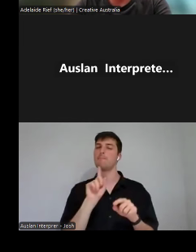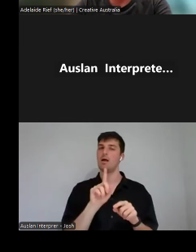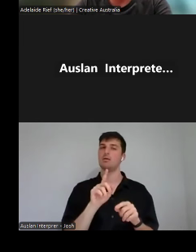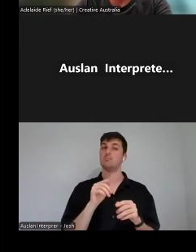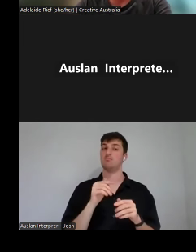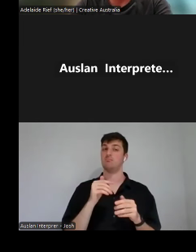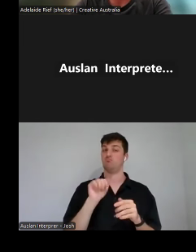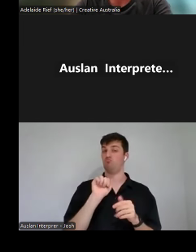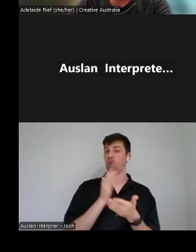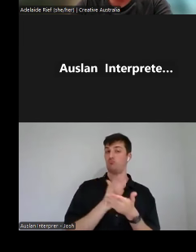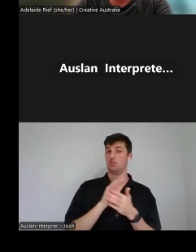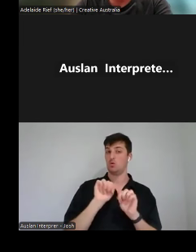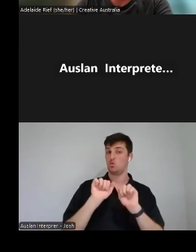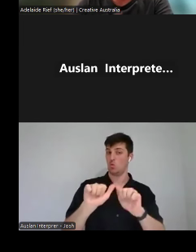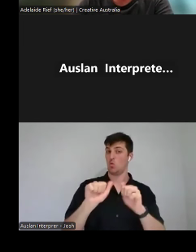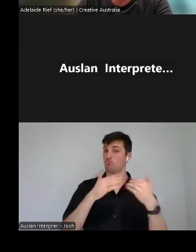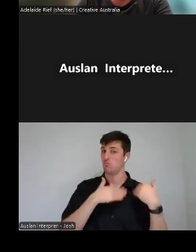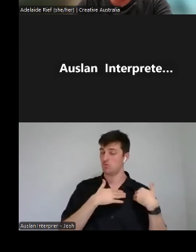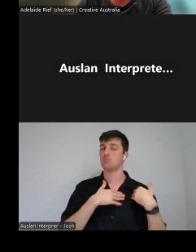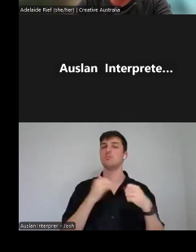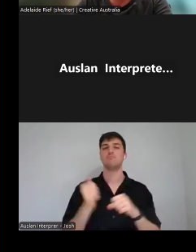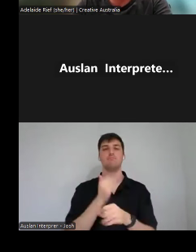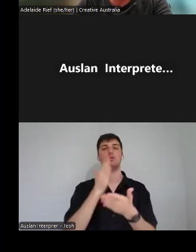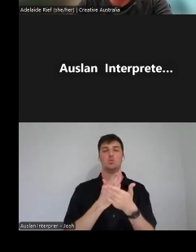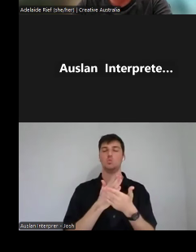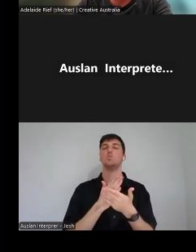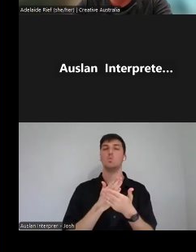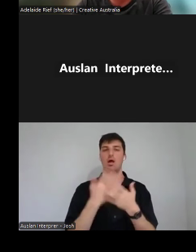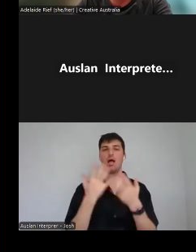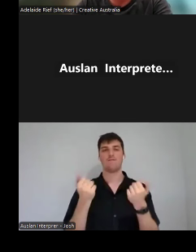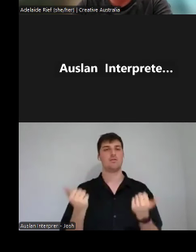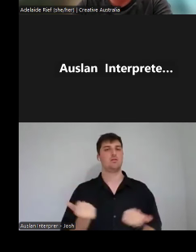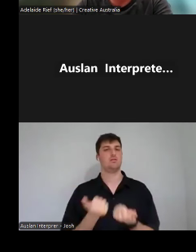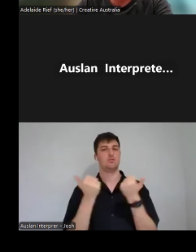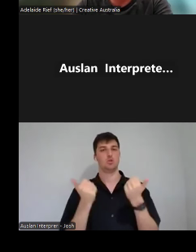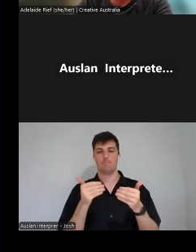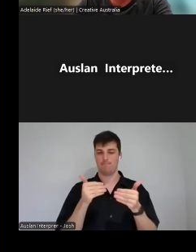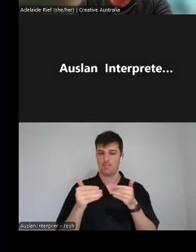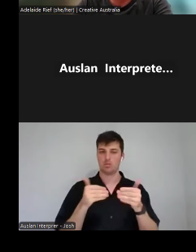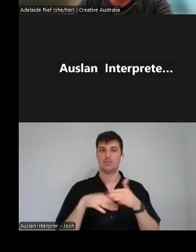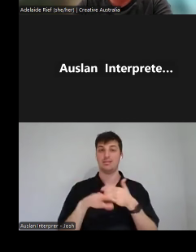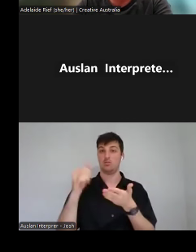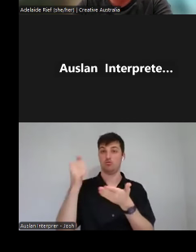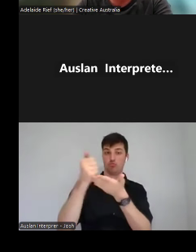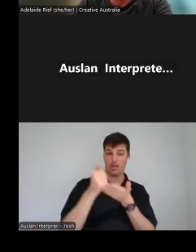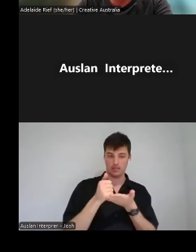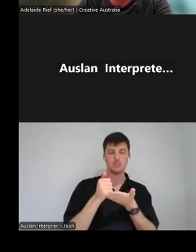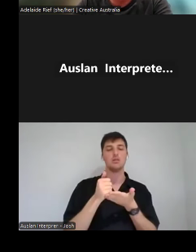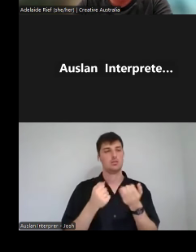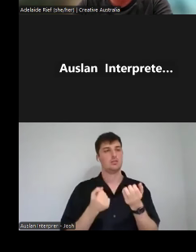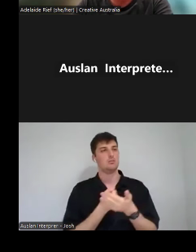to make sure that you have sufficient budget in your grant to support the costs that you want to